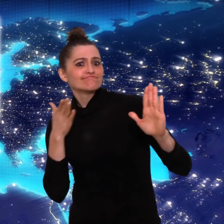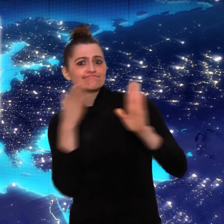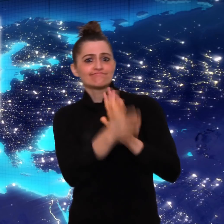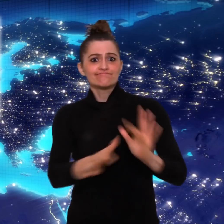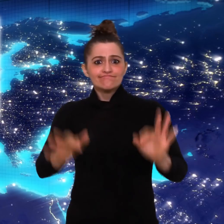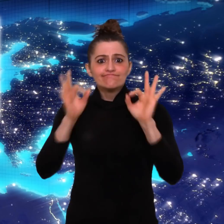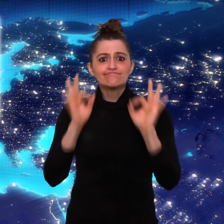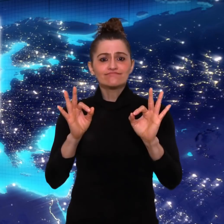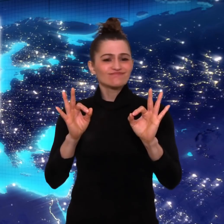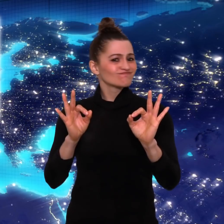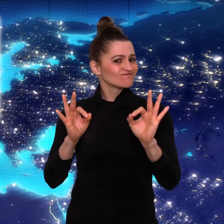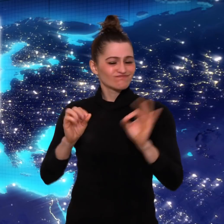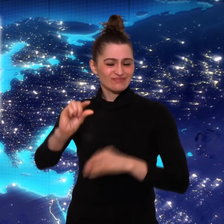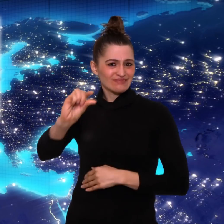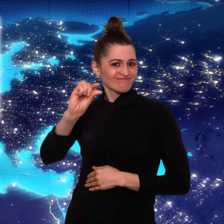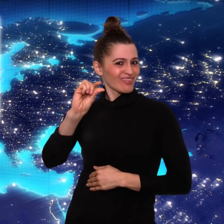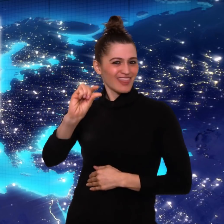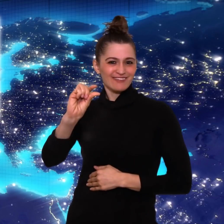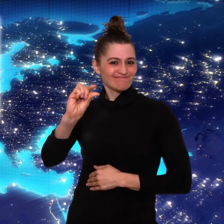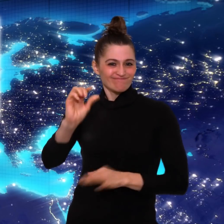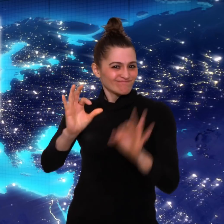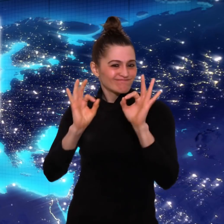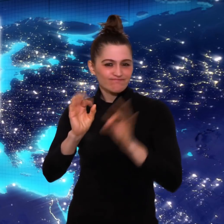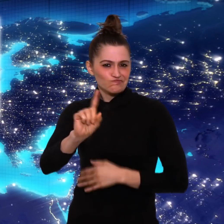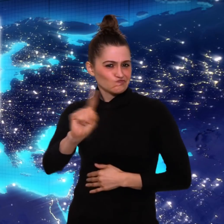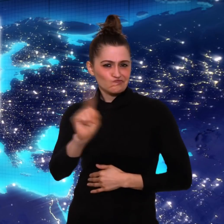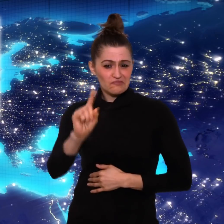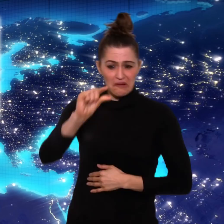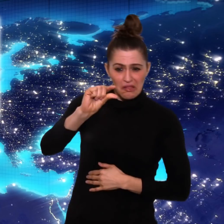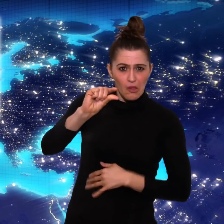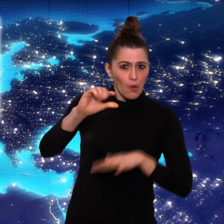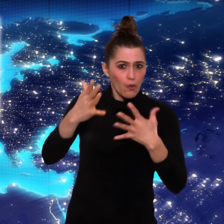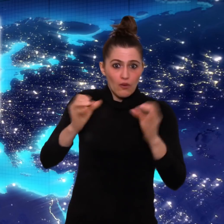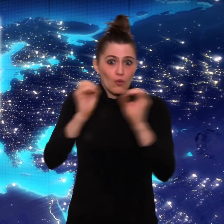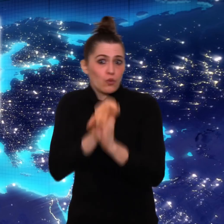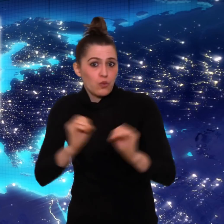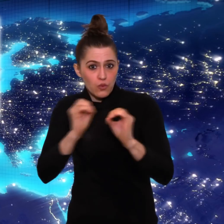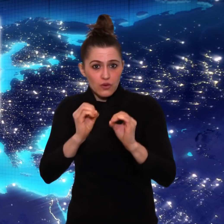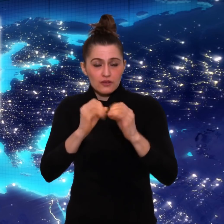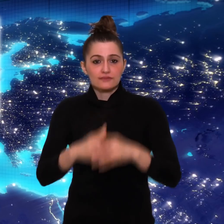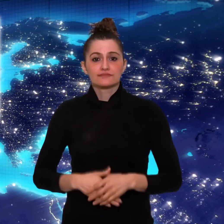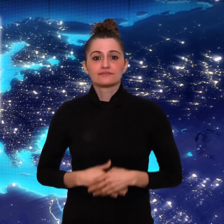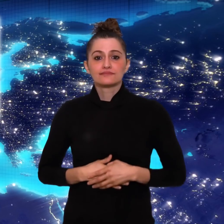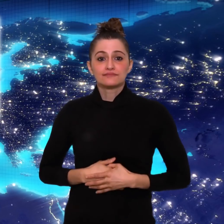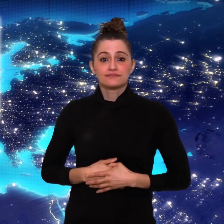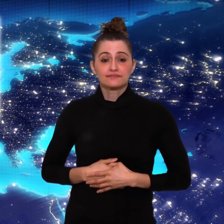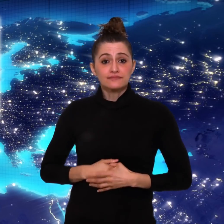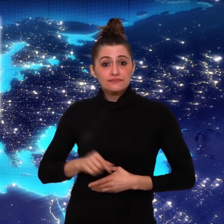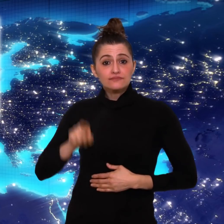Chinese University of Hong Kong